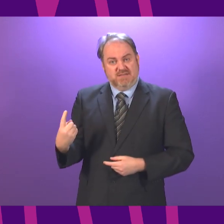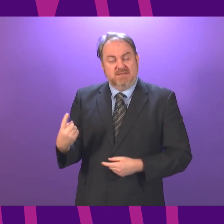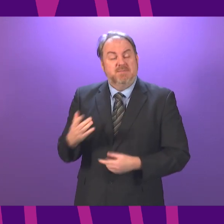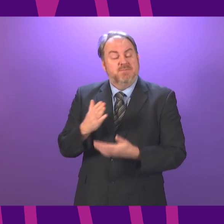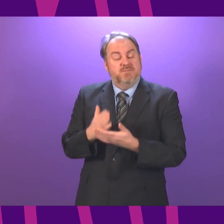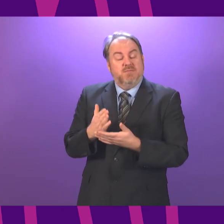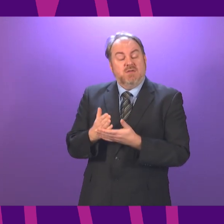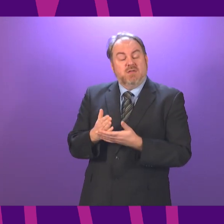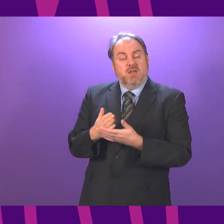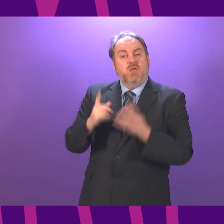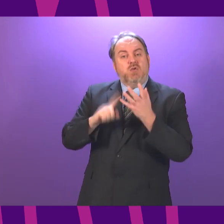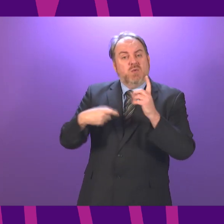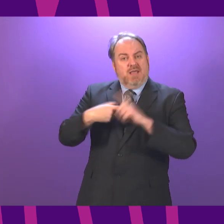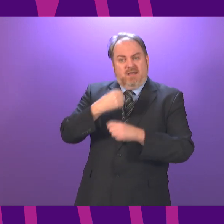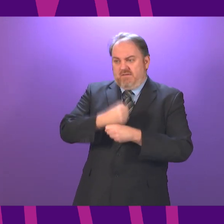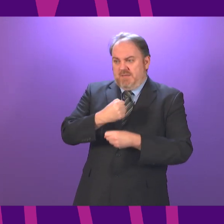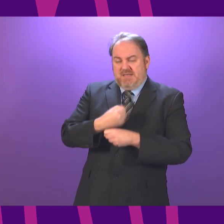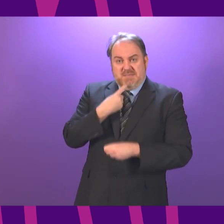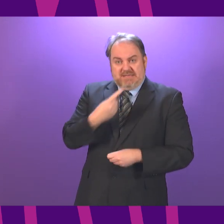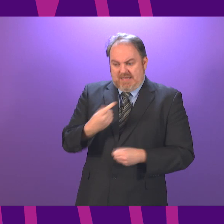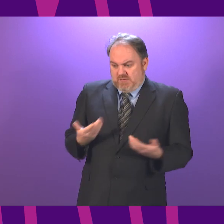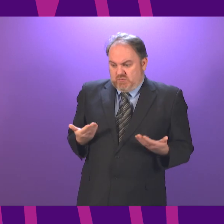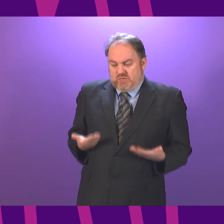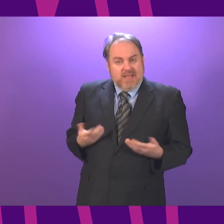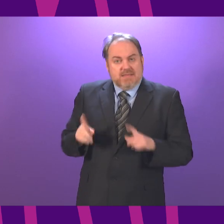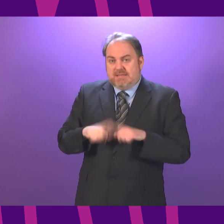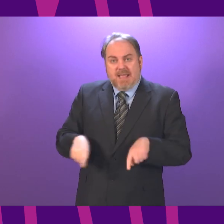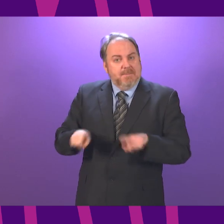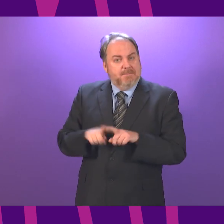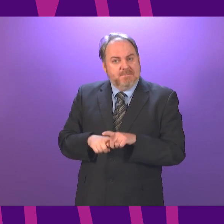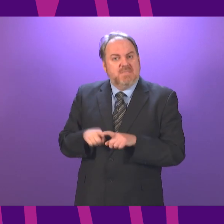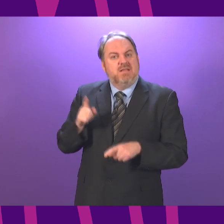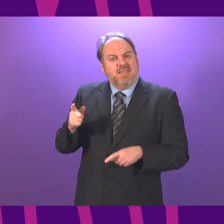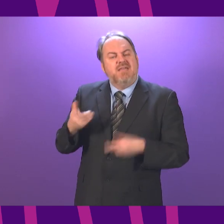the UK Government reported as saying today, to explain the dip in the English